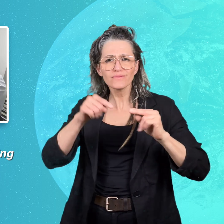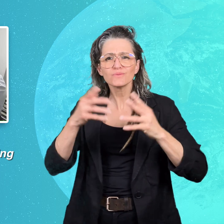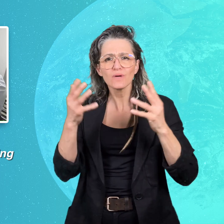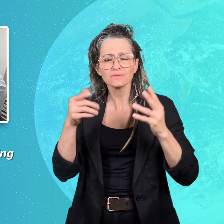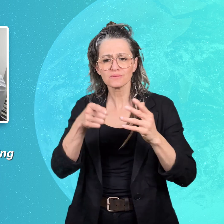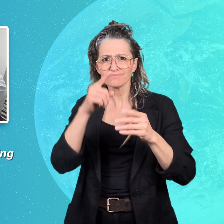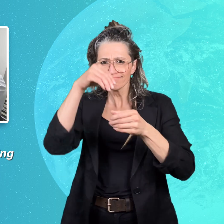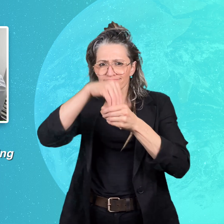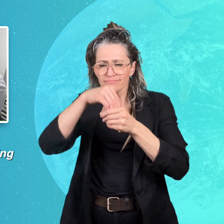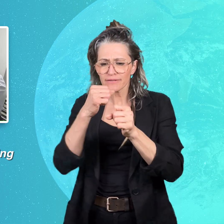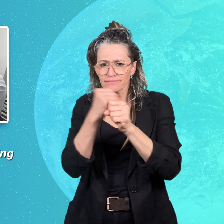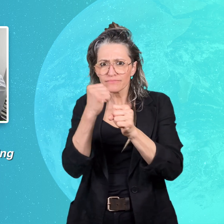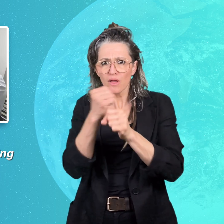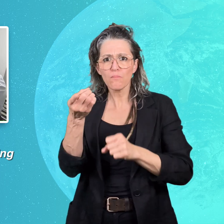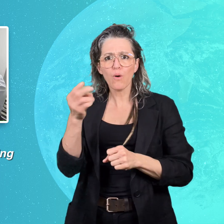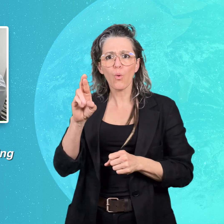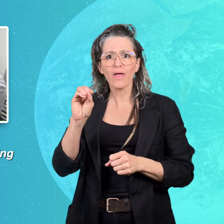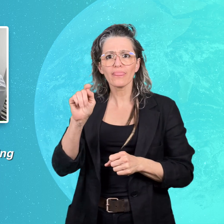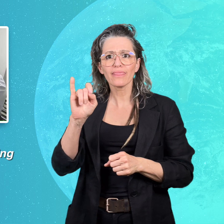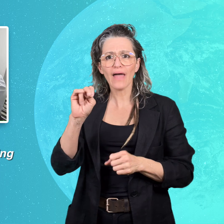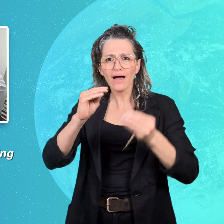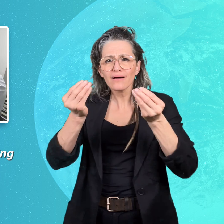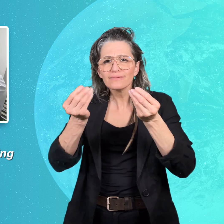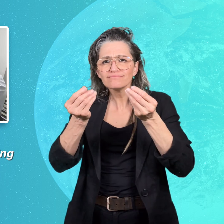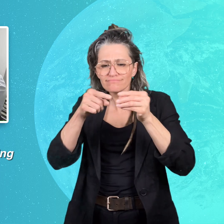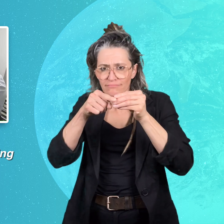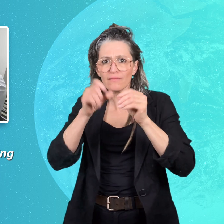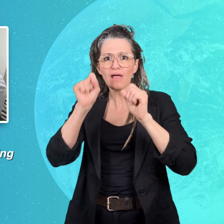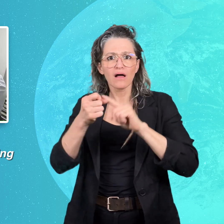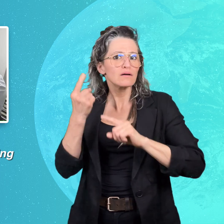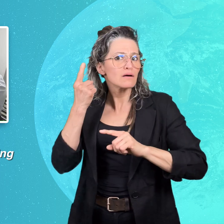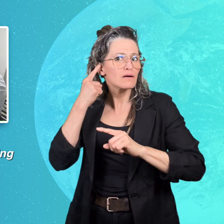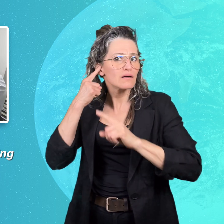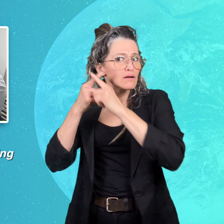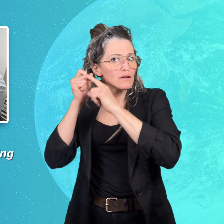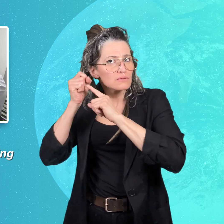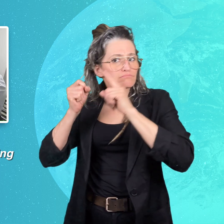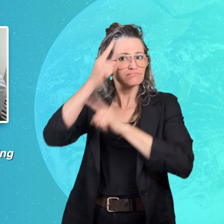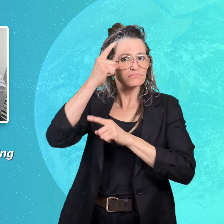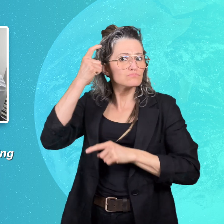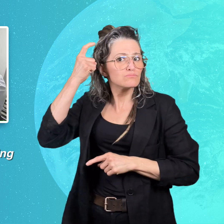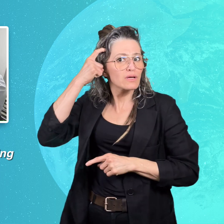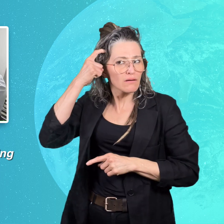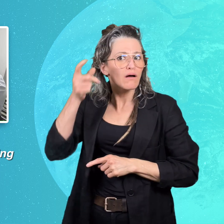but when mutated, the gene instead causes genetic human